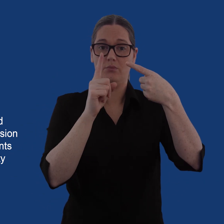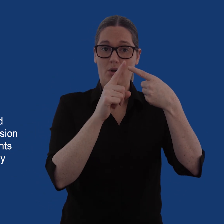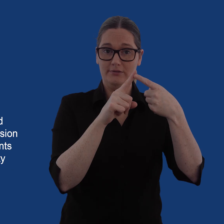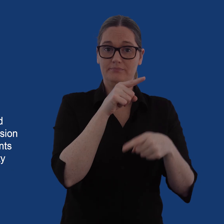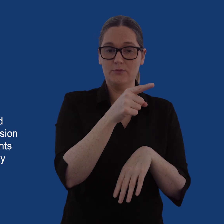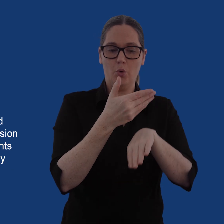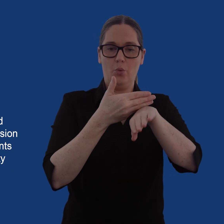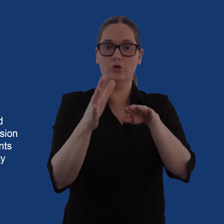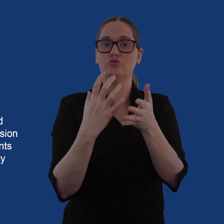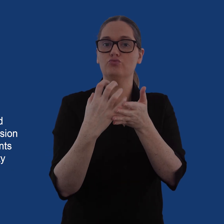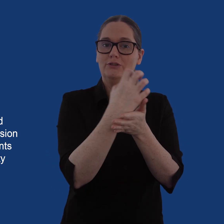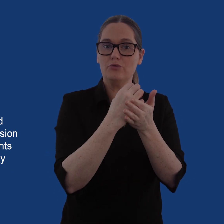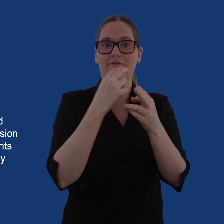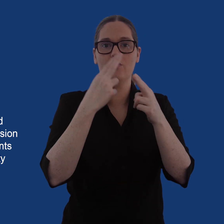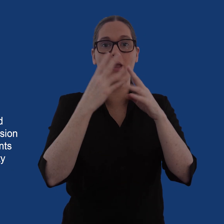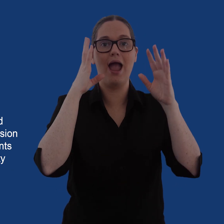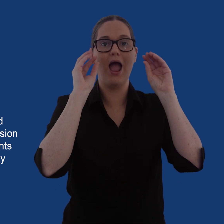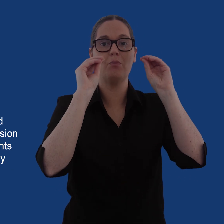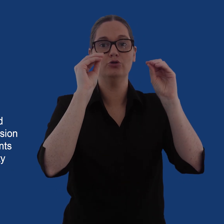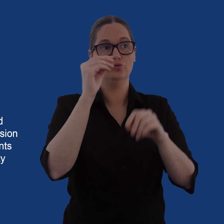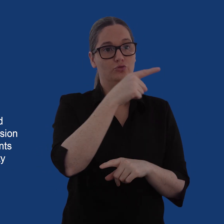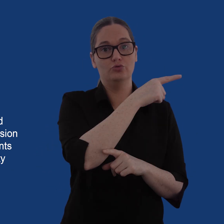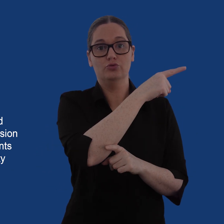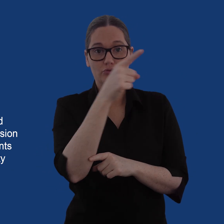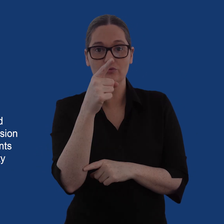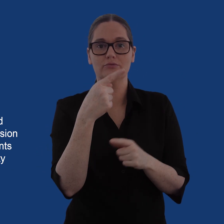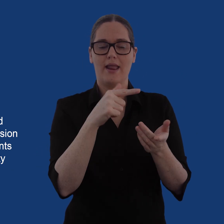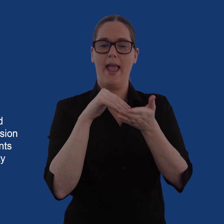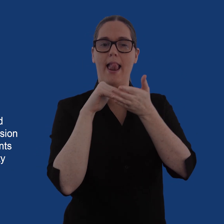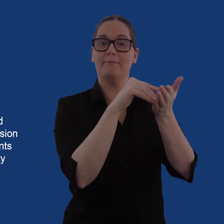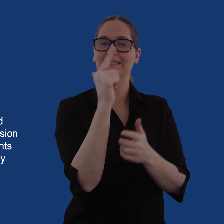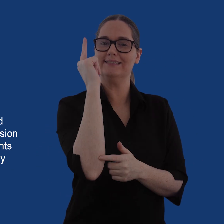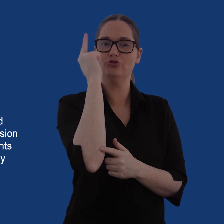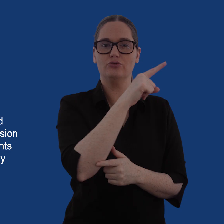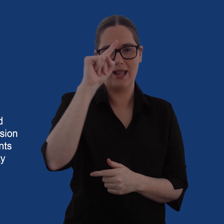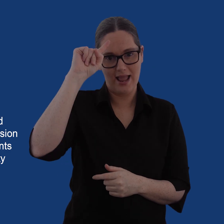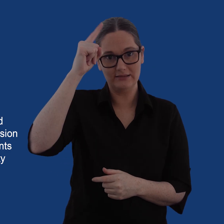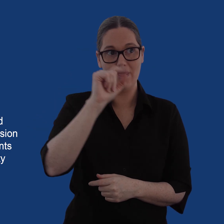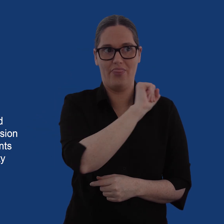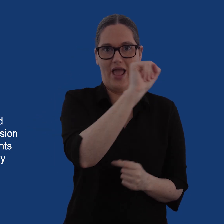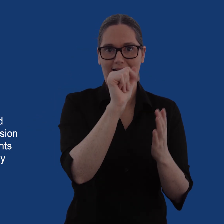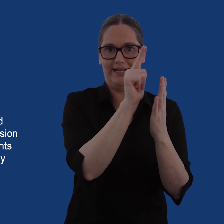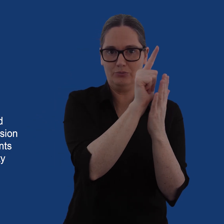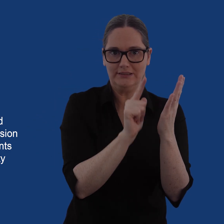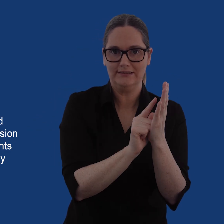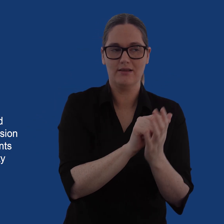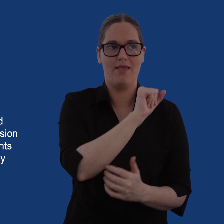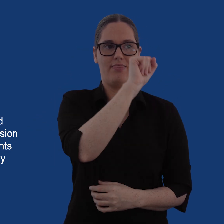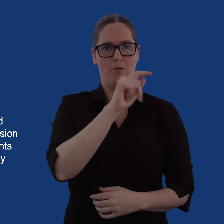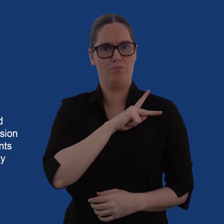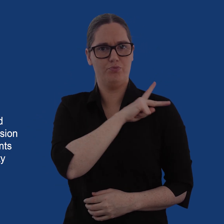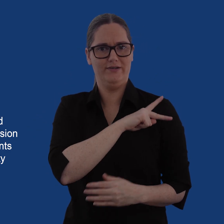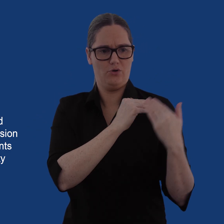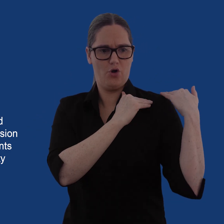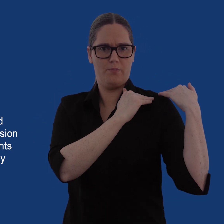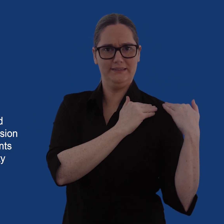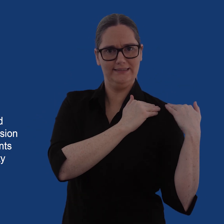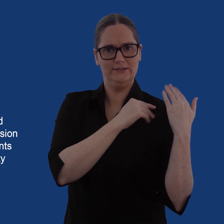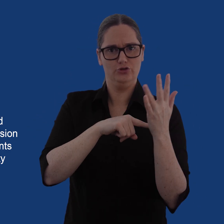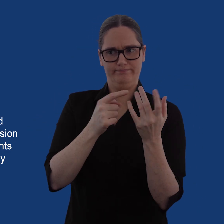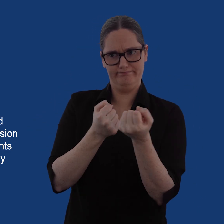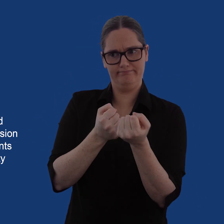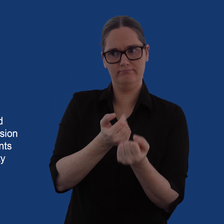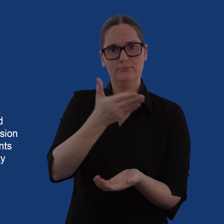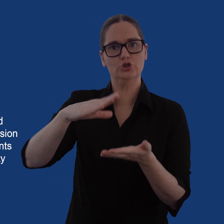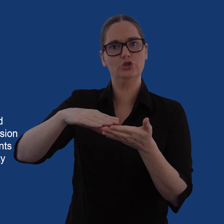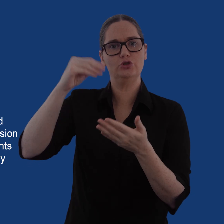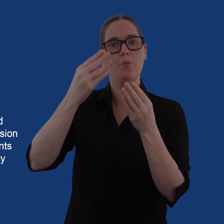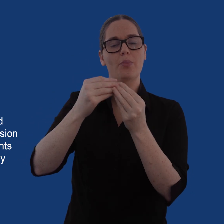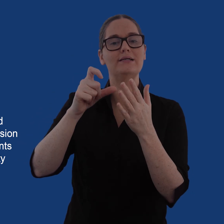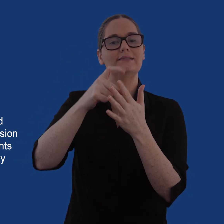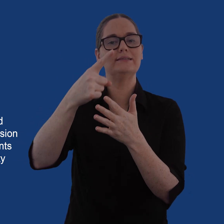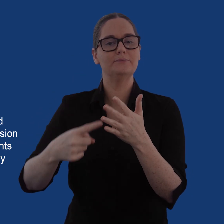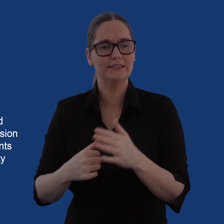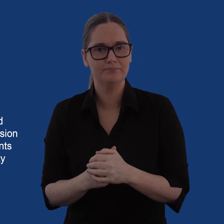• New resources for educators to help them understand their legal and professional obligations to students with disability.